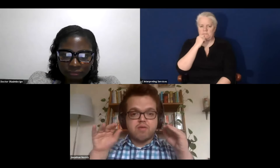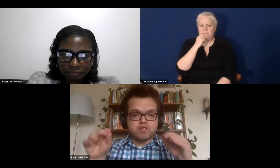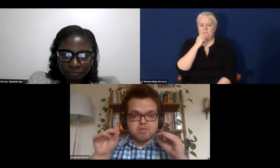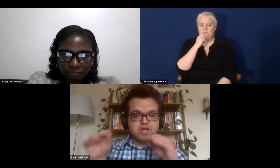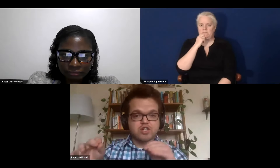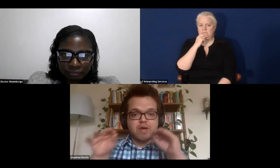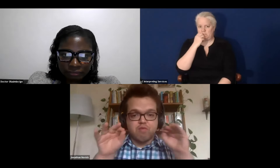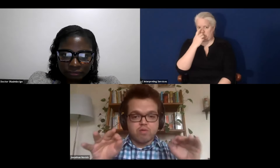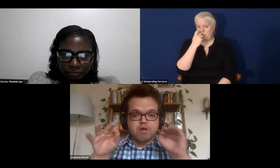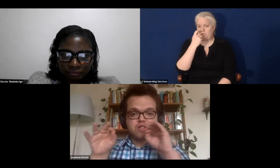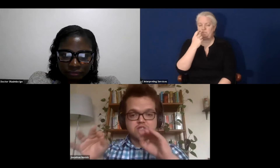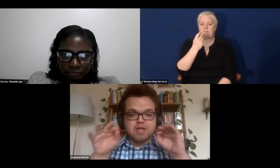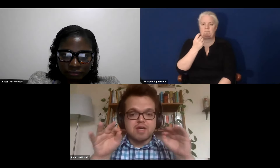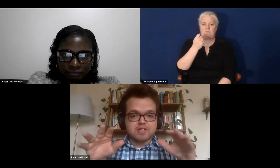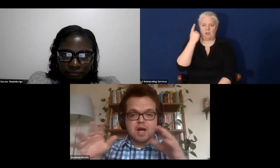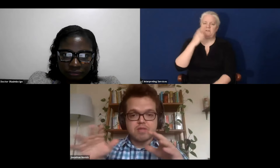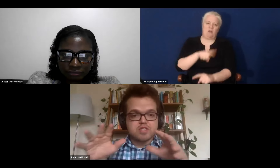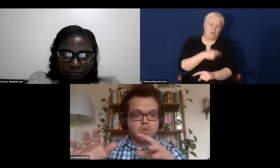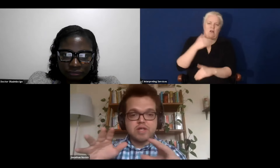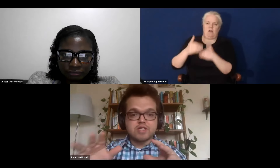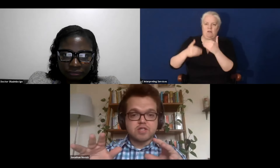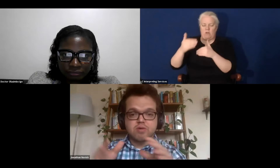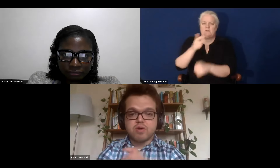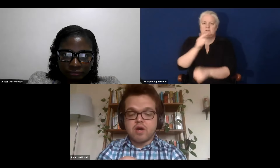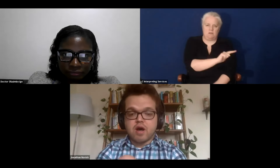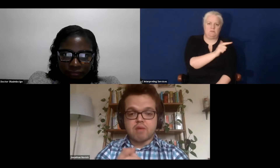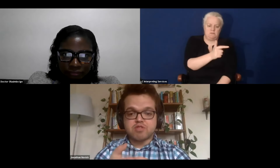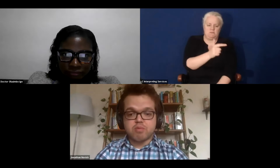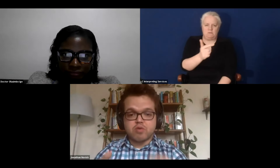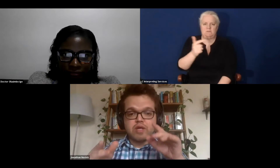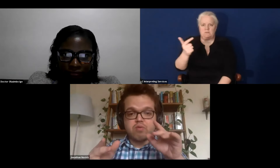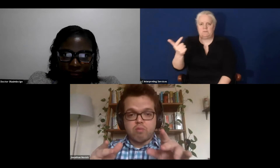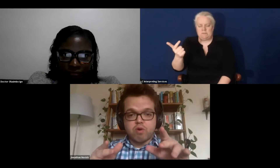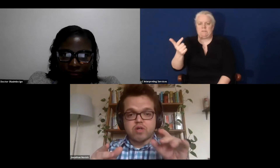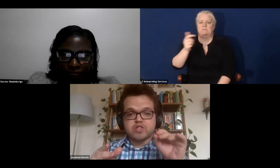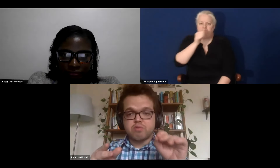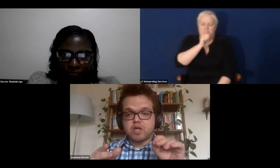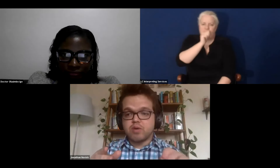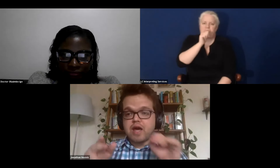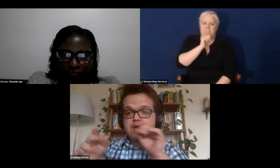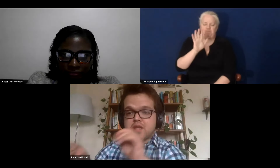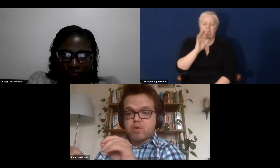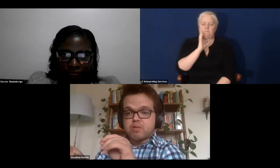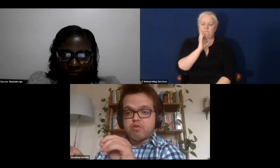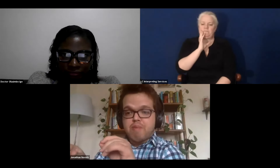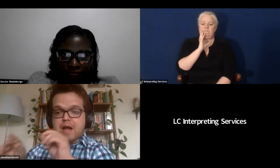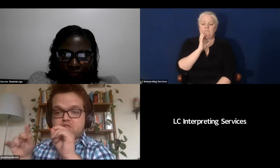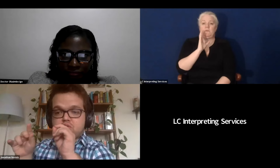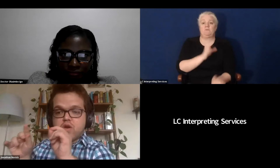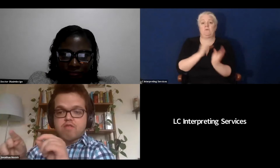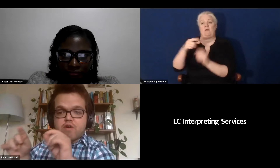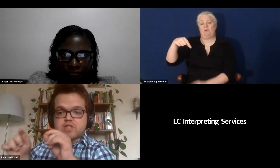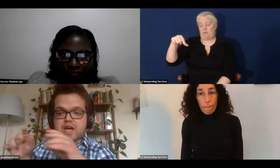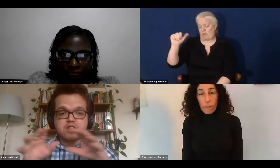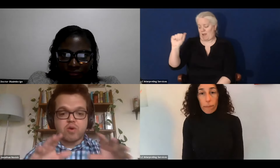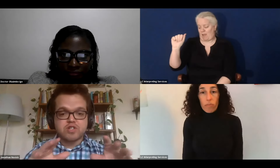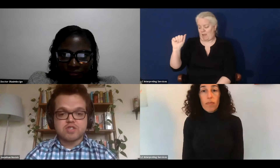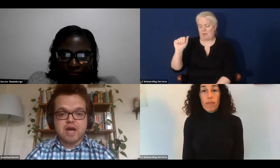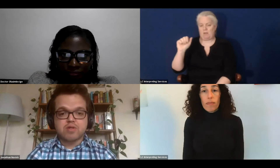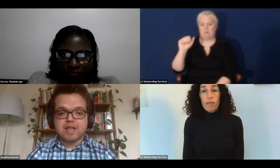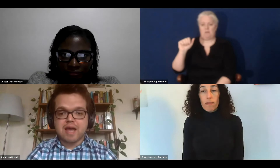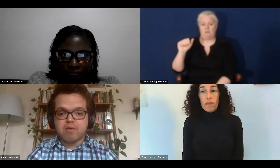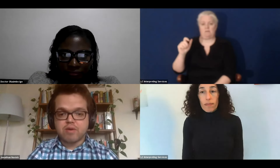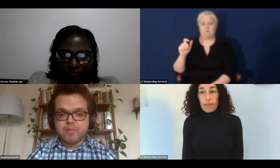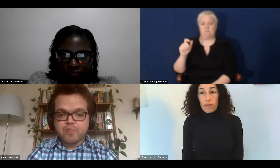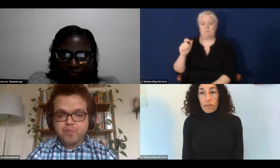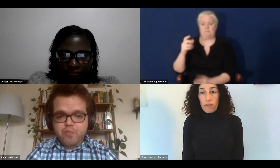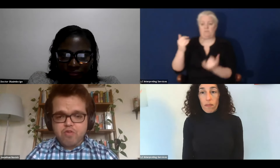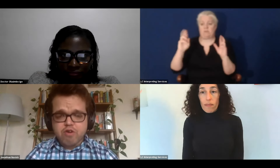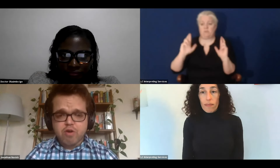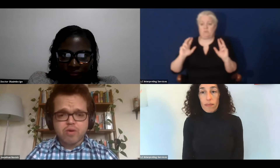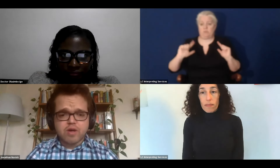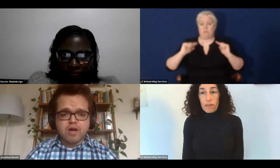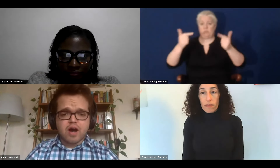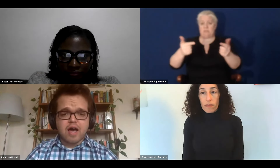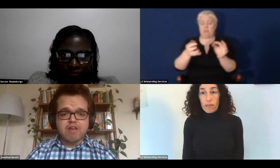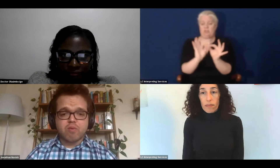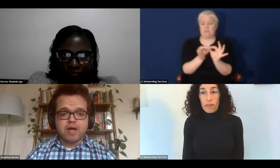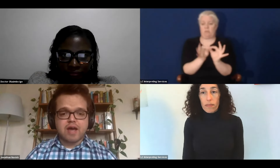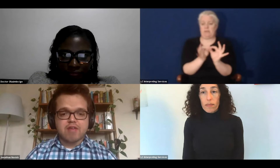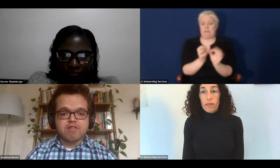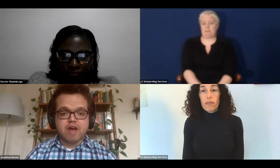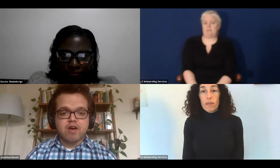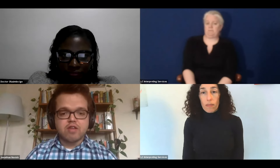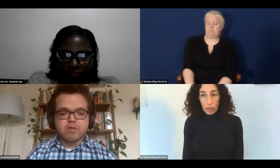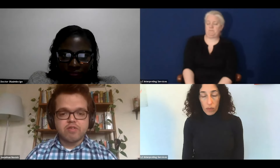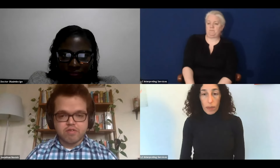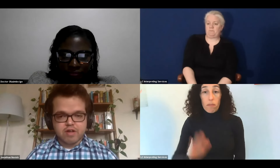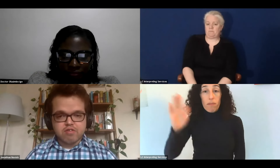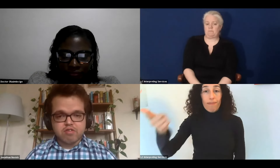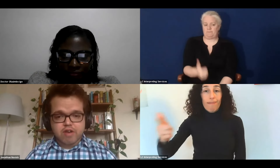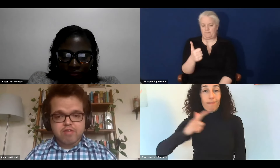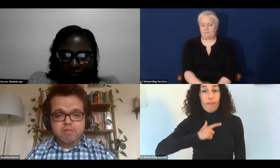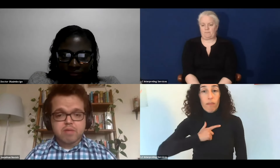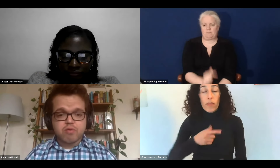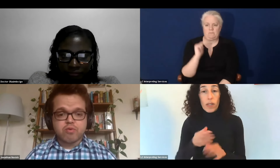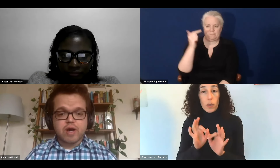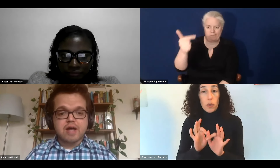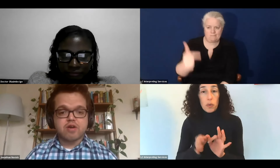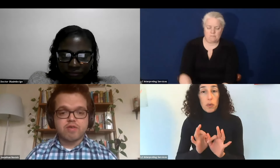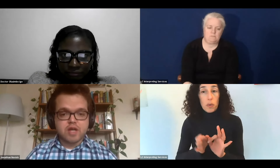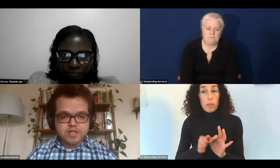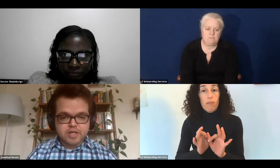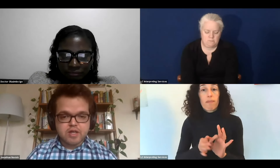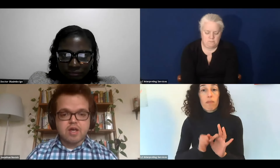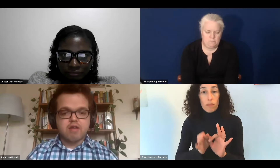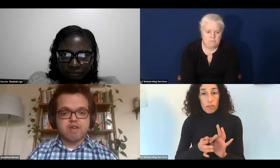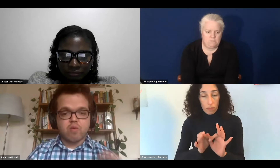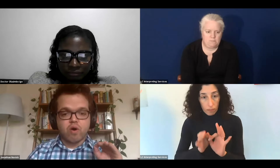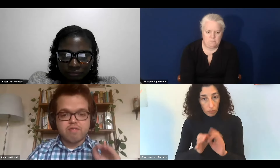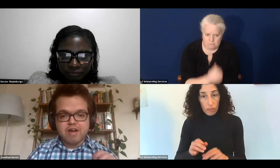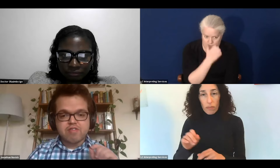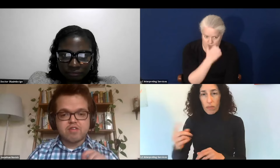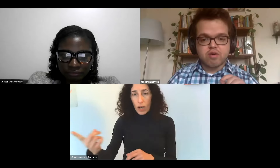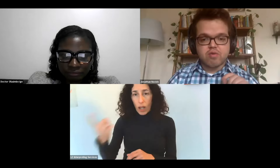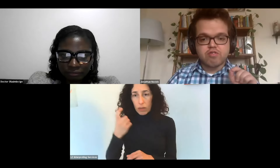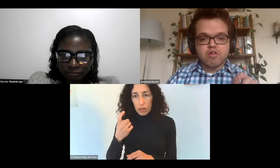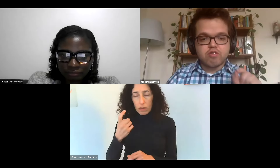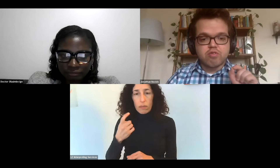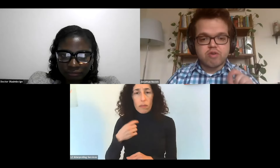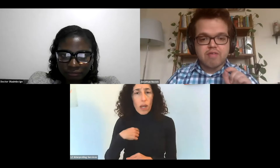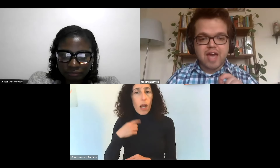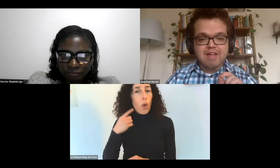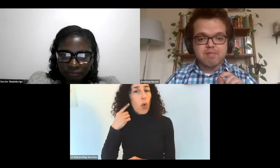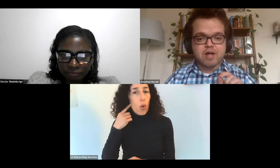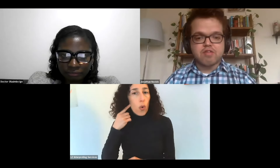I'm going to read one more question from the Q&A and then we're going move back from folks asking questions out loud.